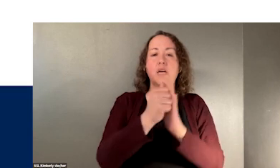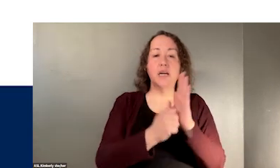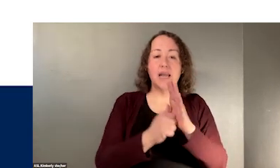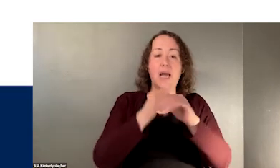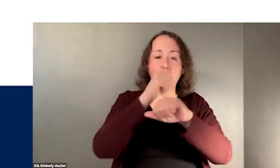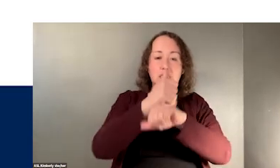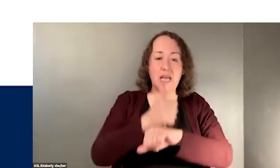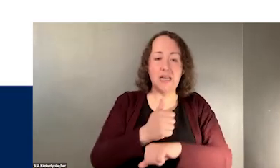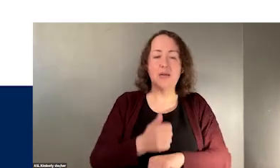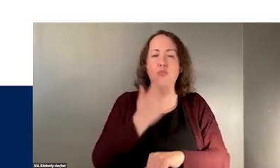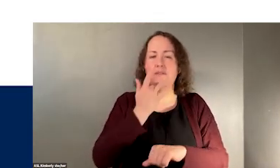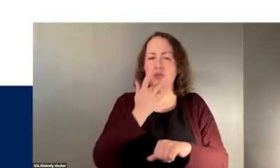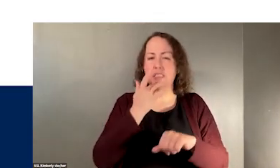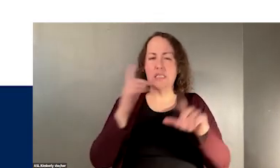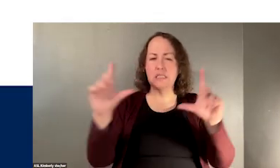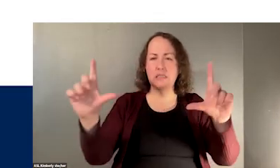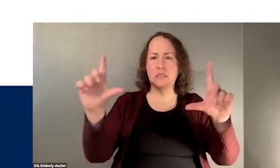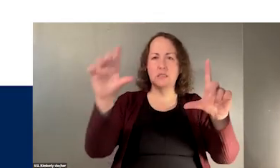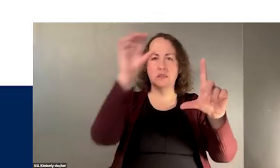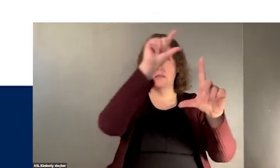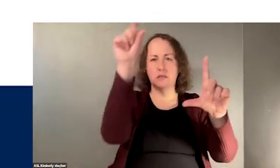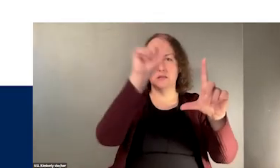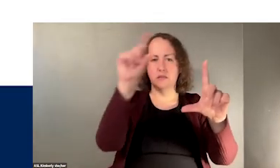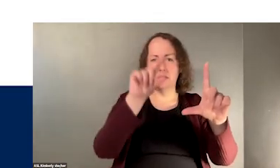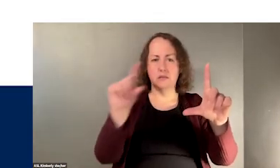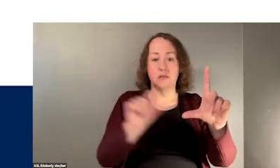The bottom section is for delegates and you can add a delegate.